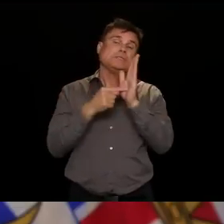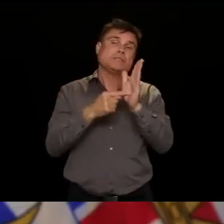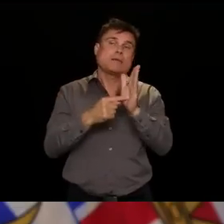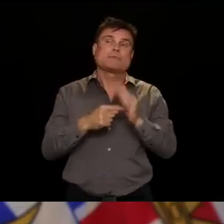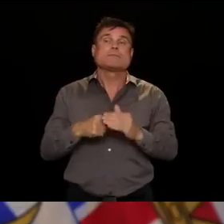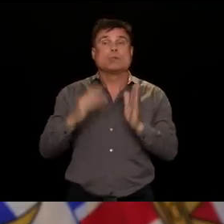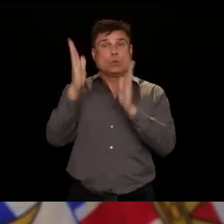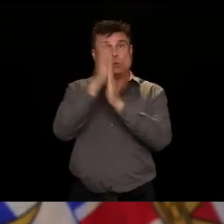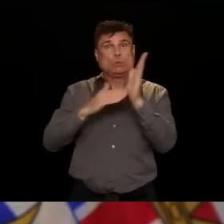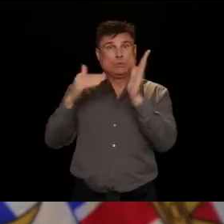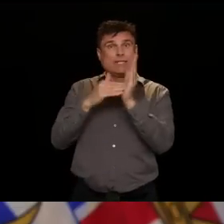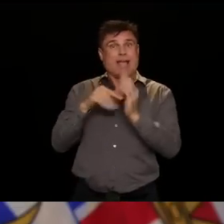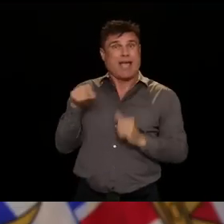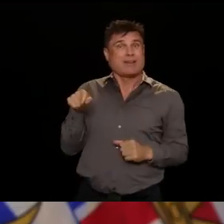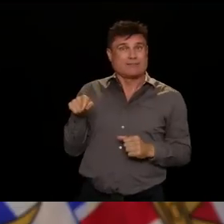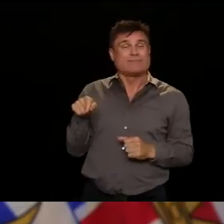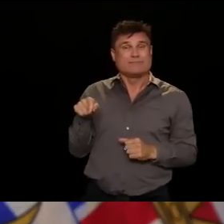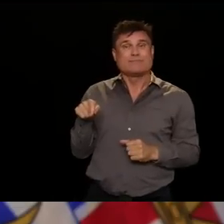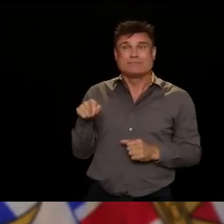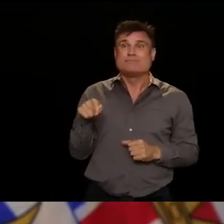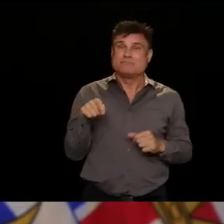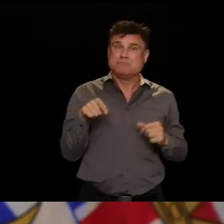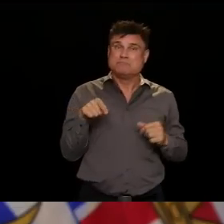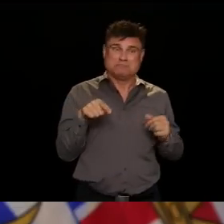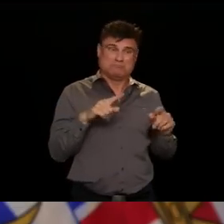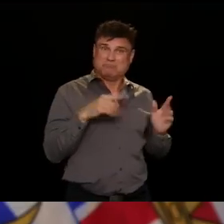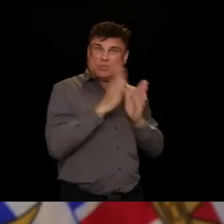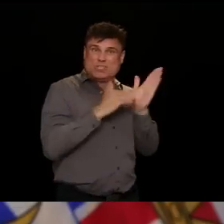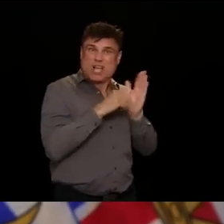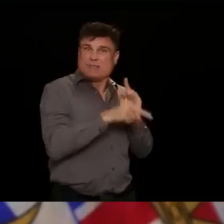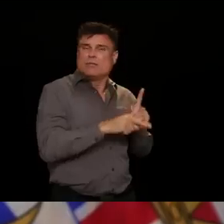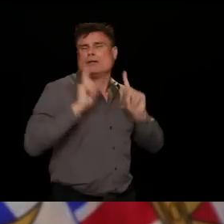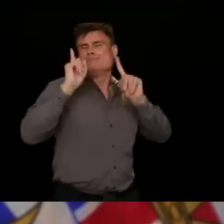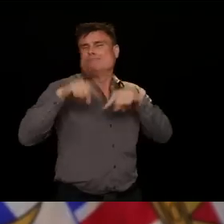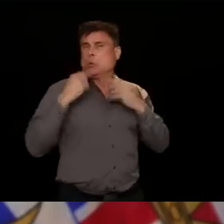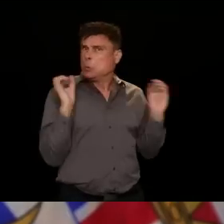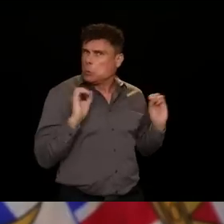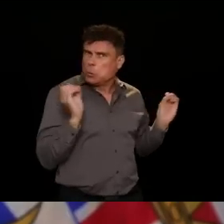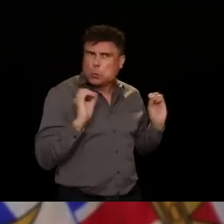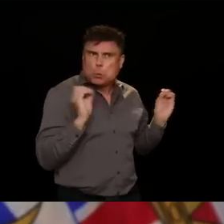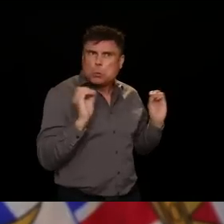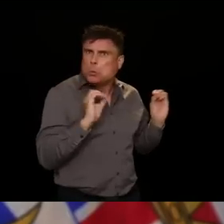seeing those family that need our support.